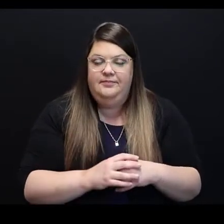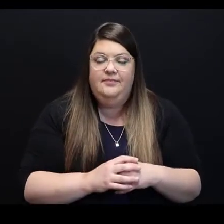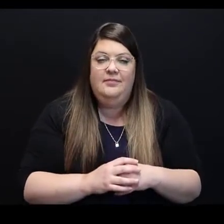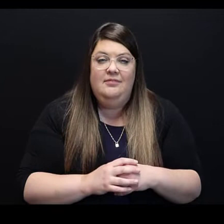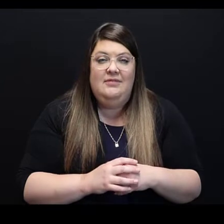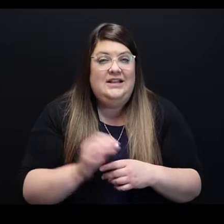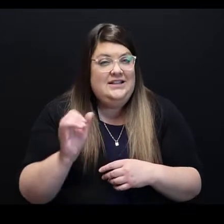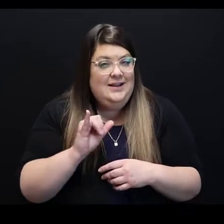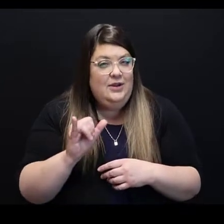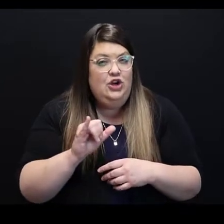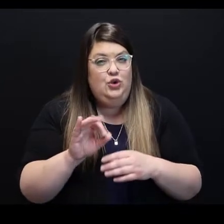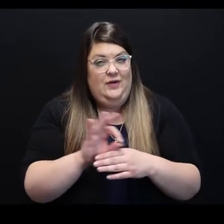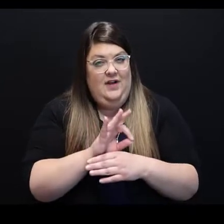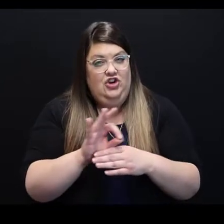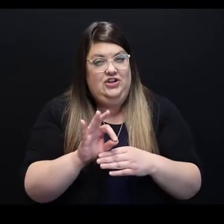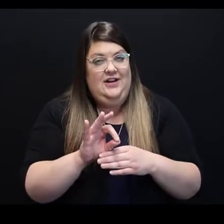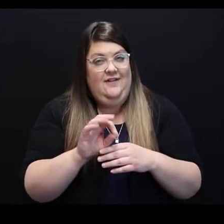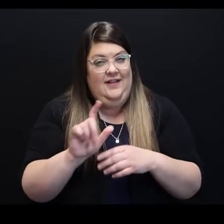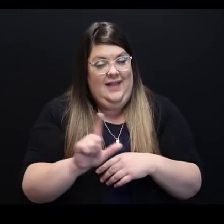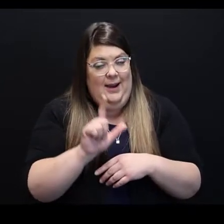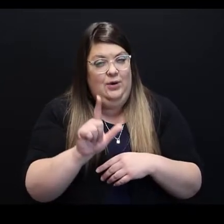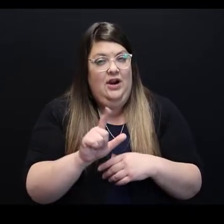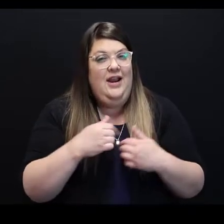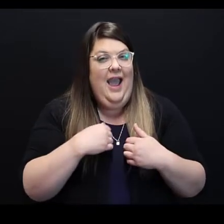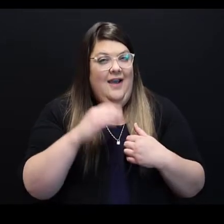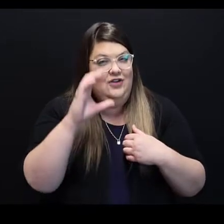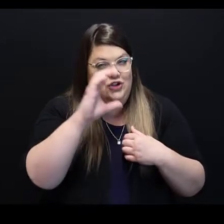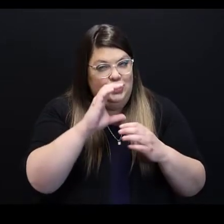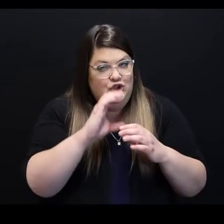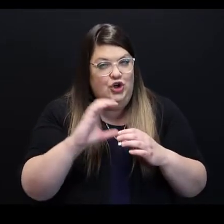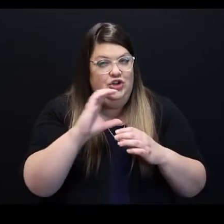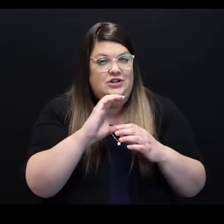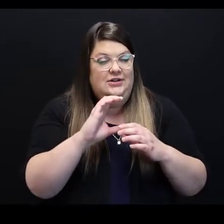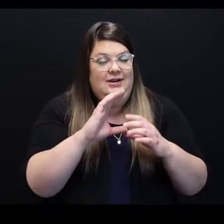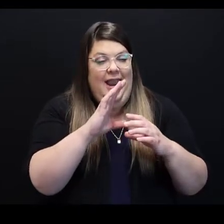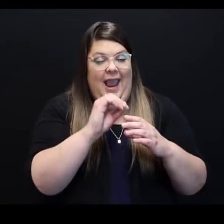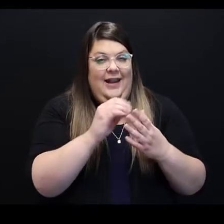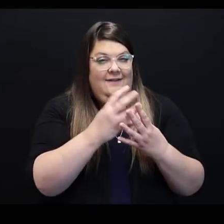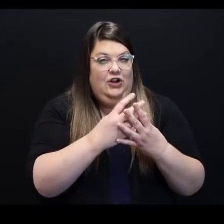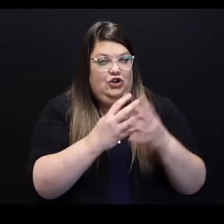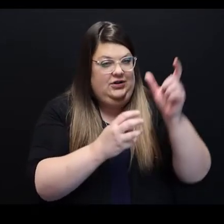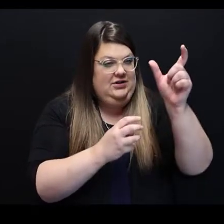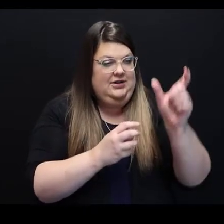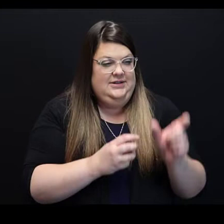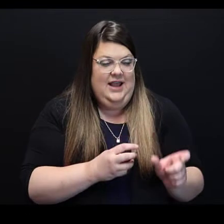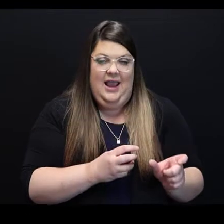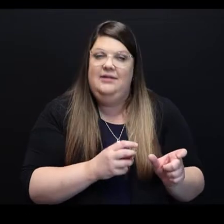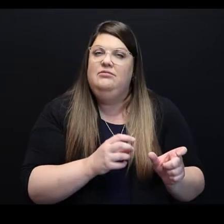NCRTM library, use the search resources field and the filters to find resources of interest.